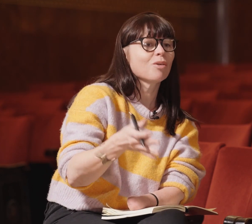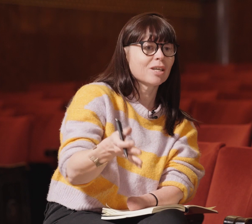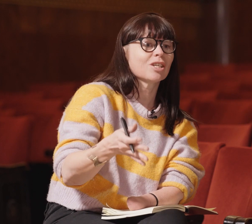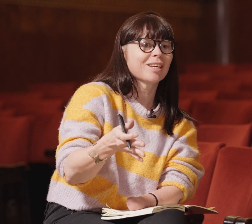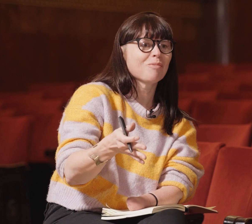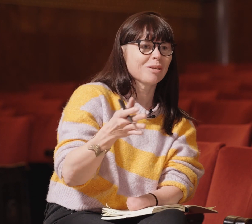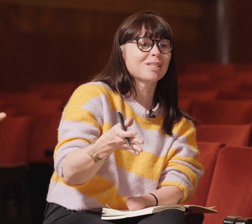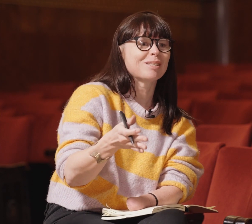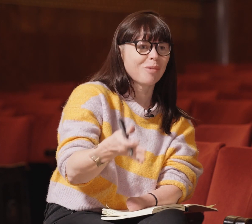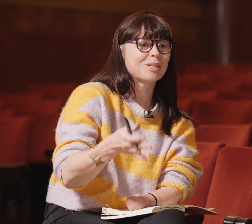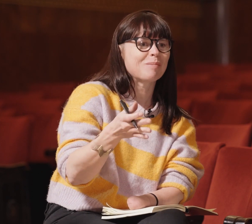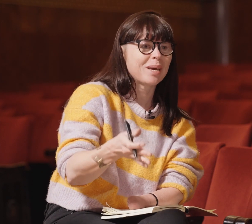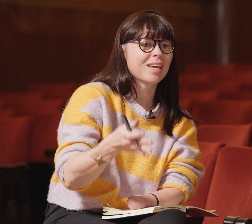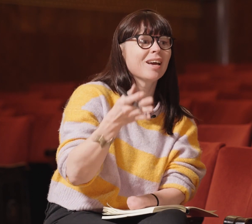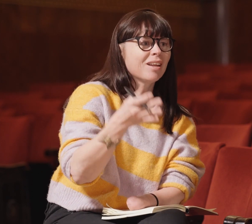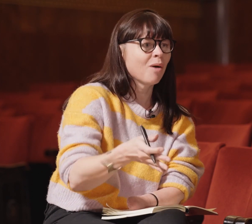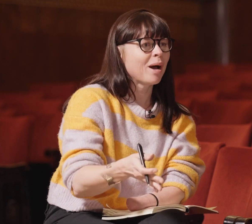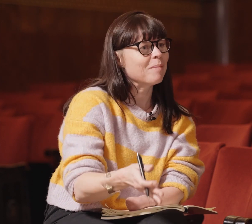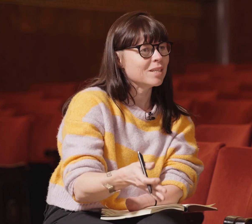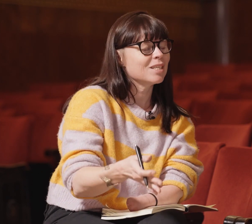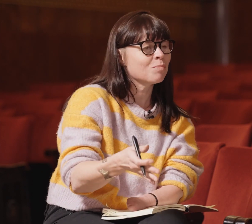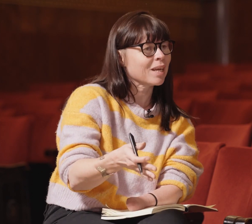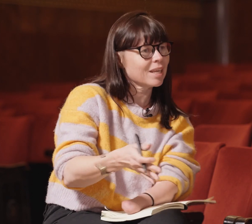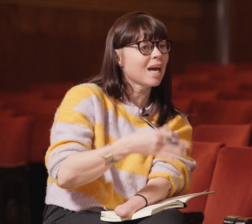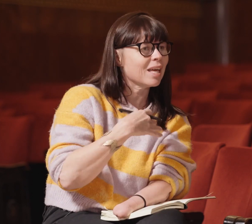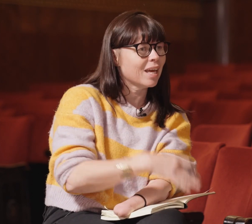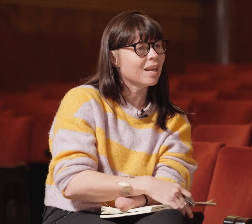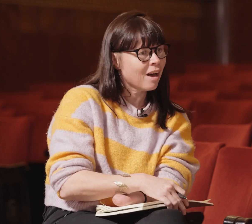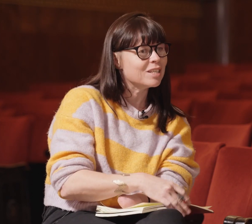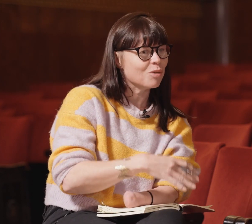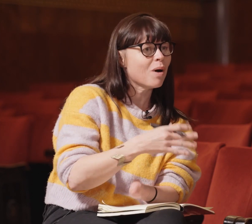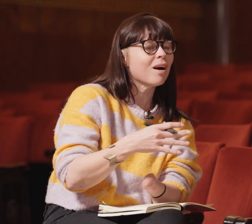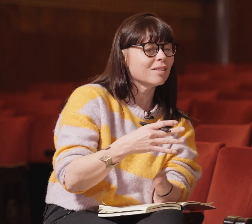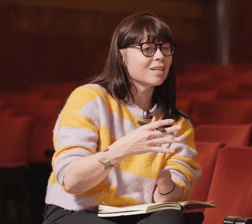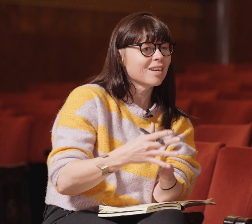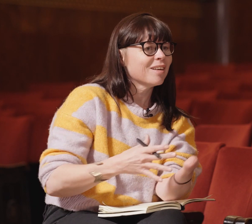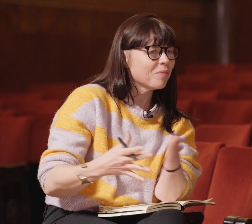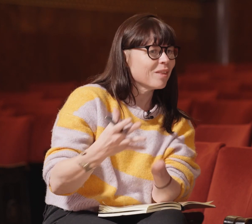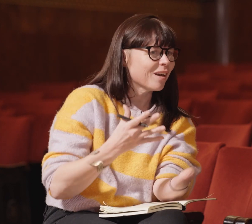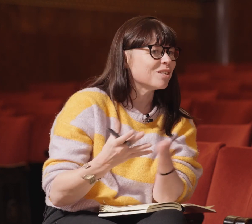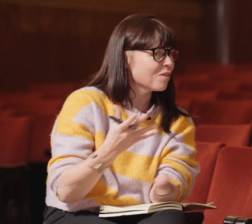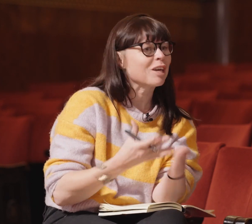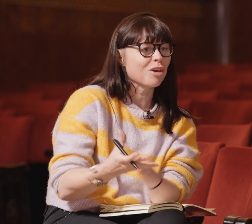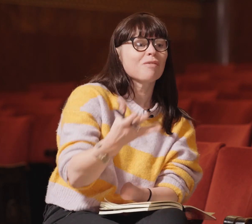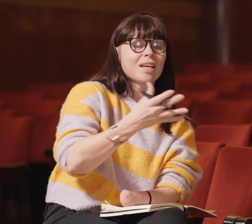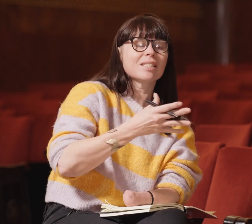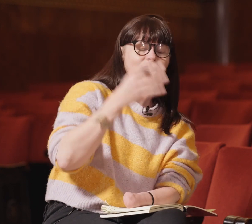who actually want to be "No I am the decision maker" that in an ideal world... Thank you for that distinction.